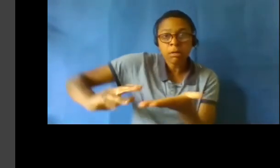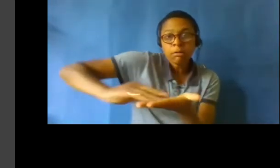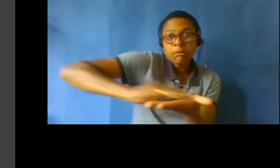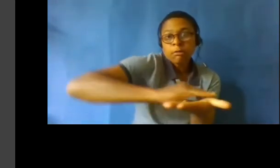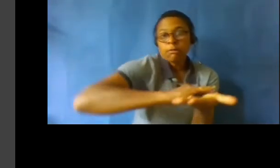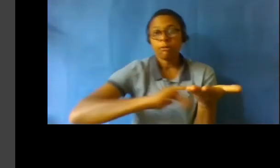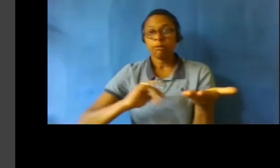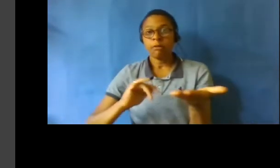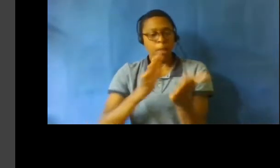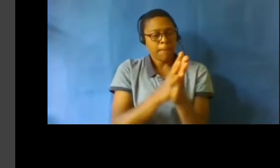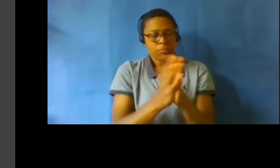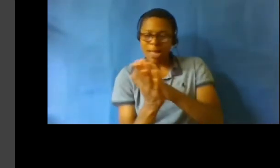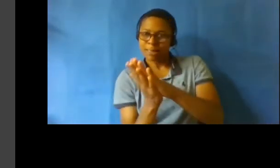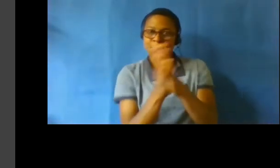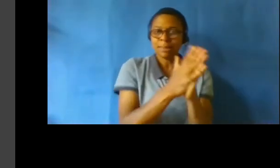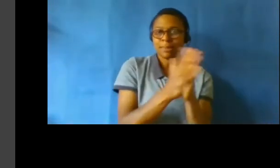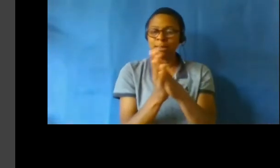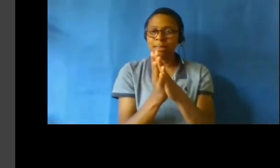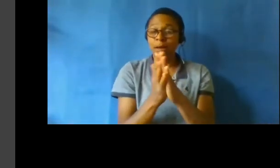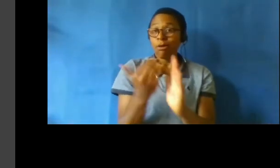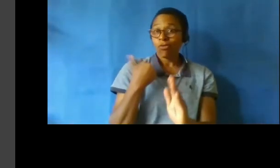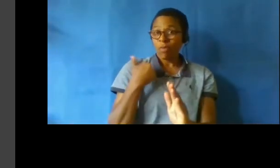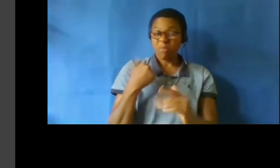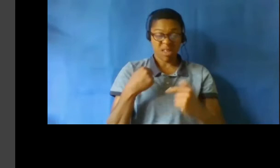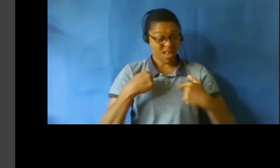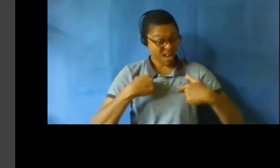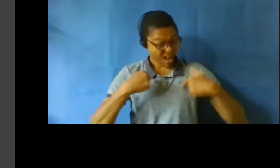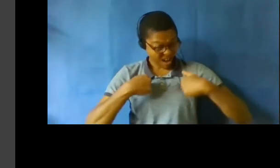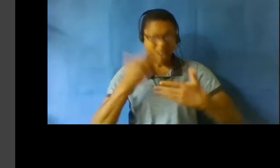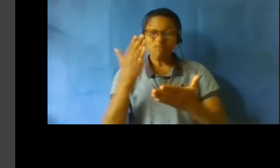remind me that I am real they've drum and produced sound to